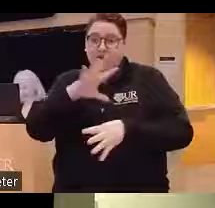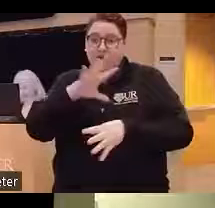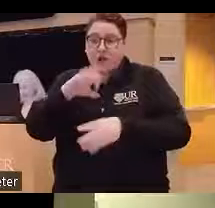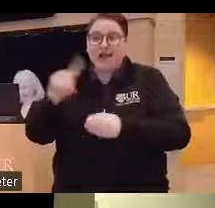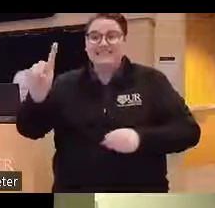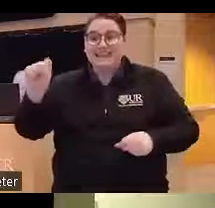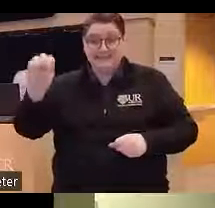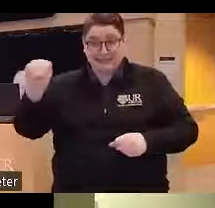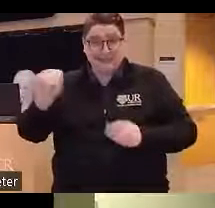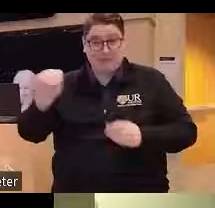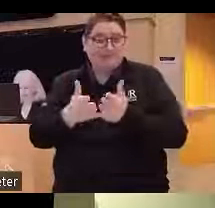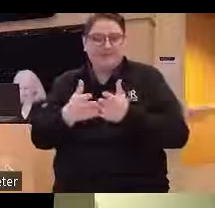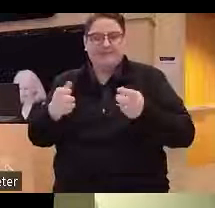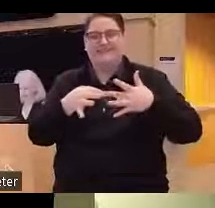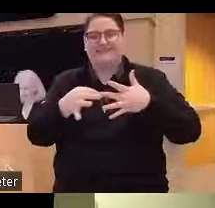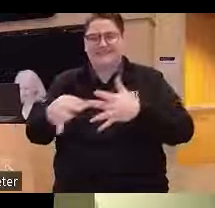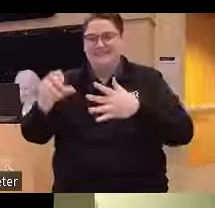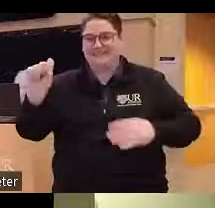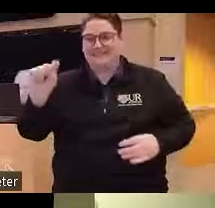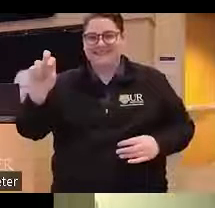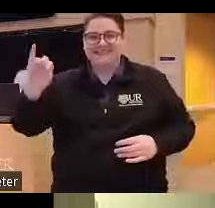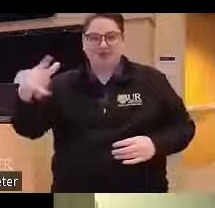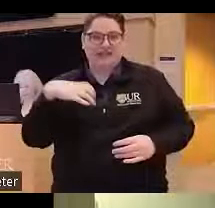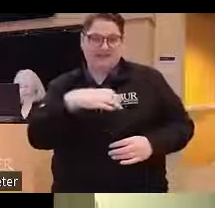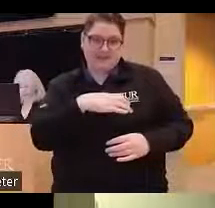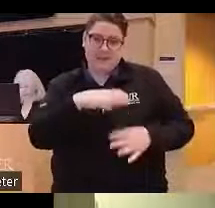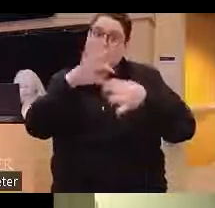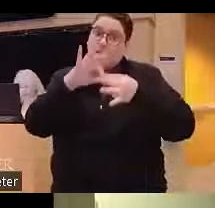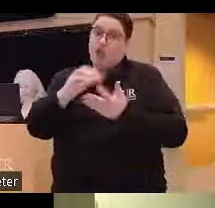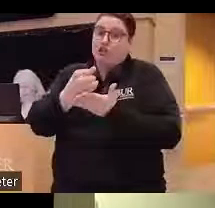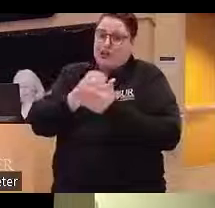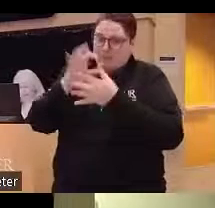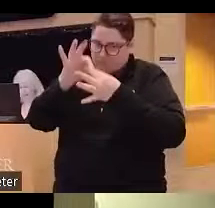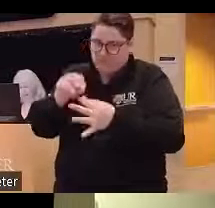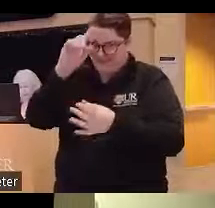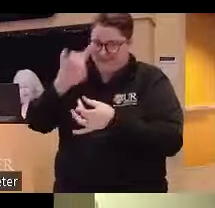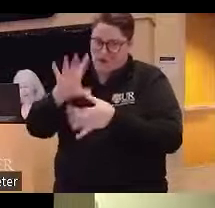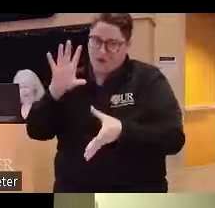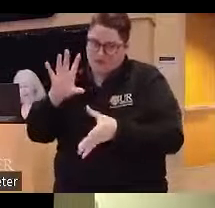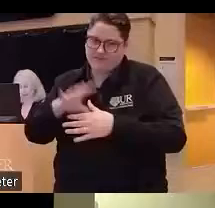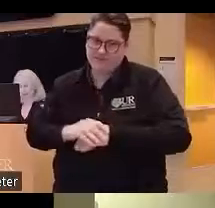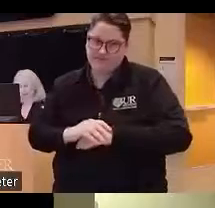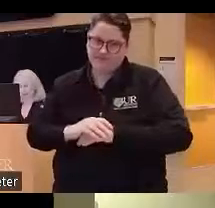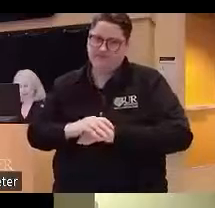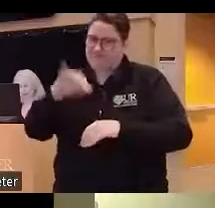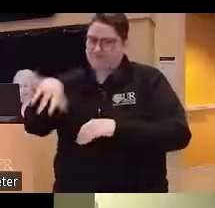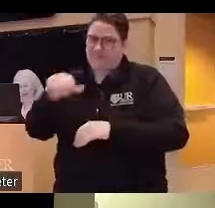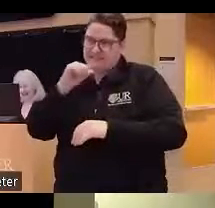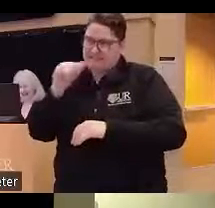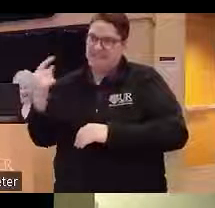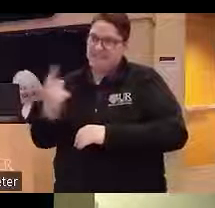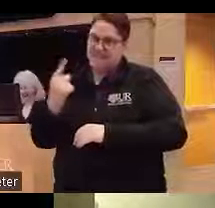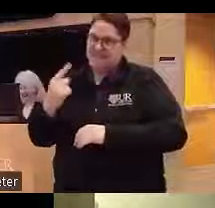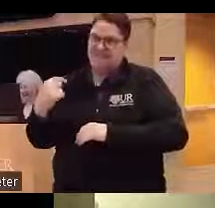now previously The psychosis chapters and that's um not something that we do in terms of conflicts